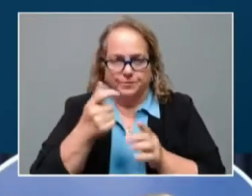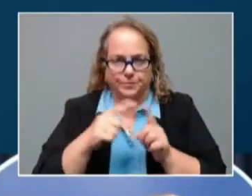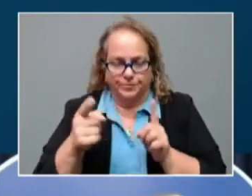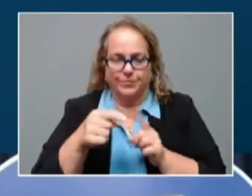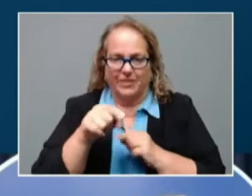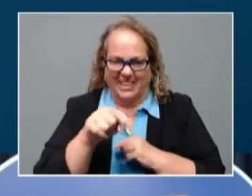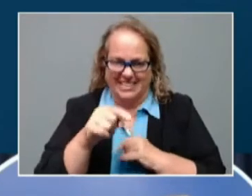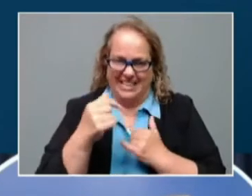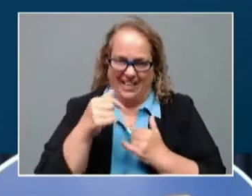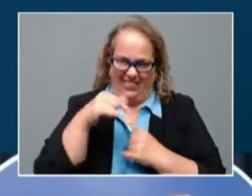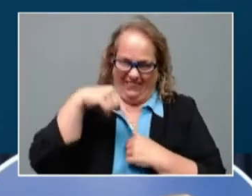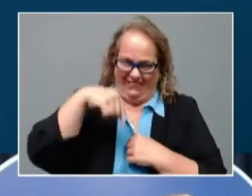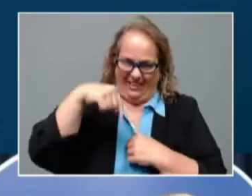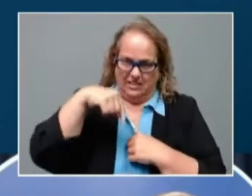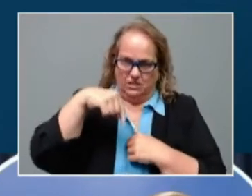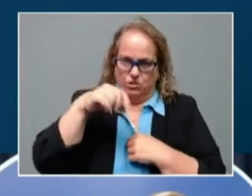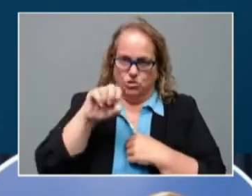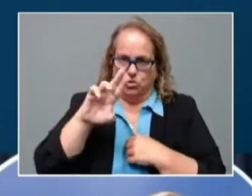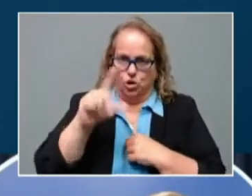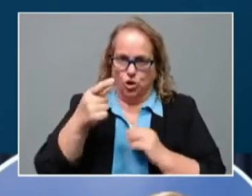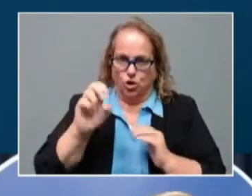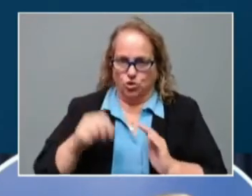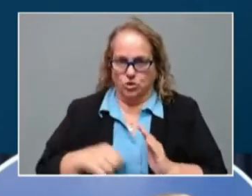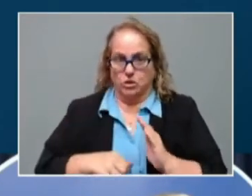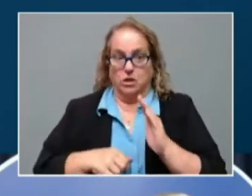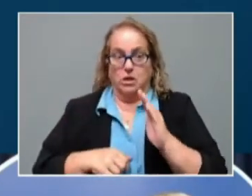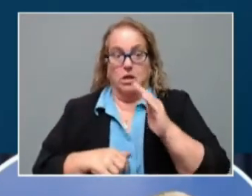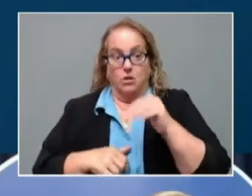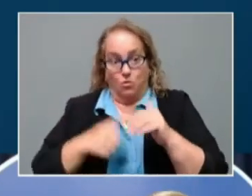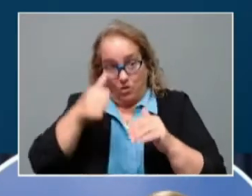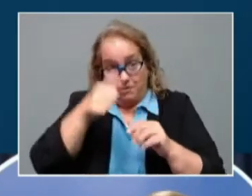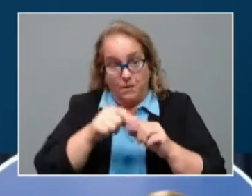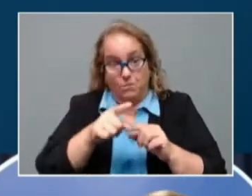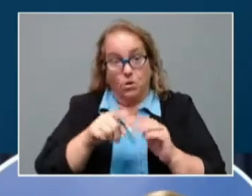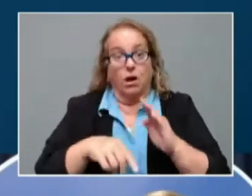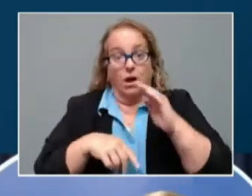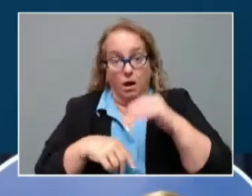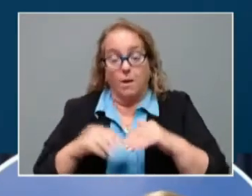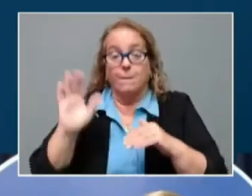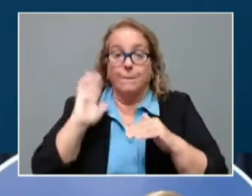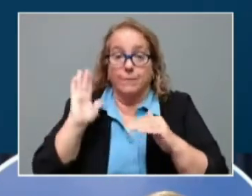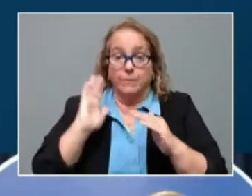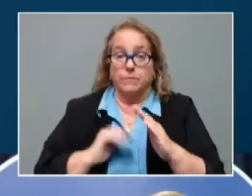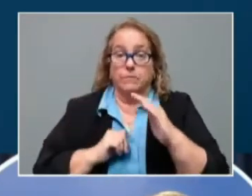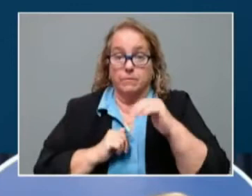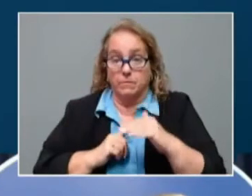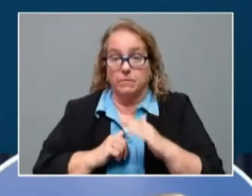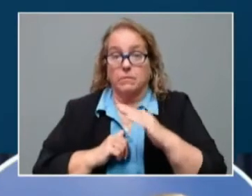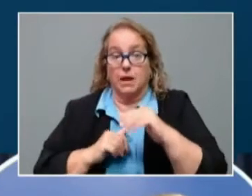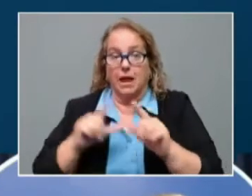Remember the up and down week was labor day. Uh And and we don't think that